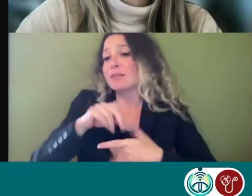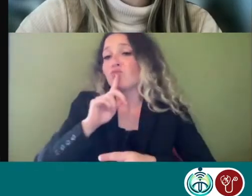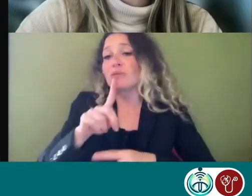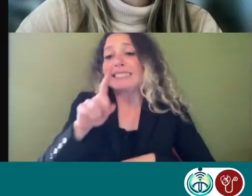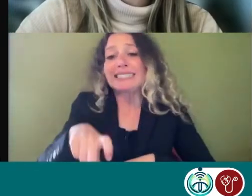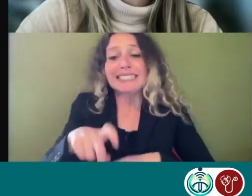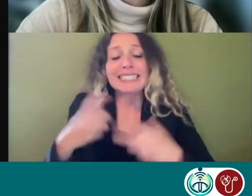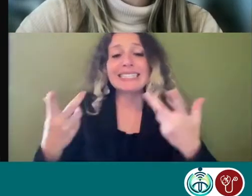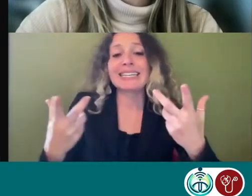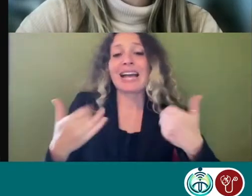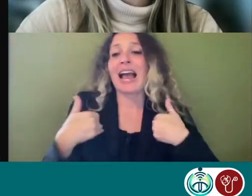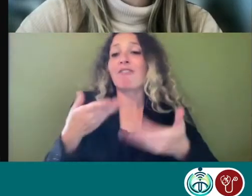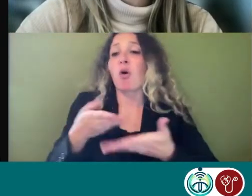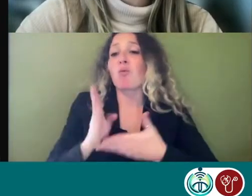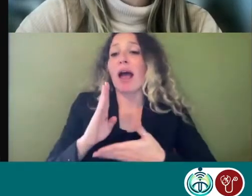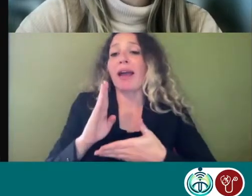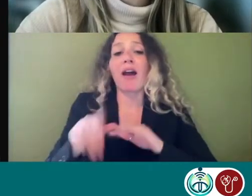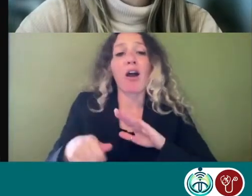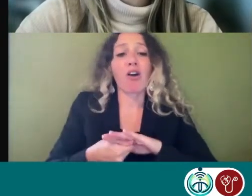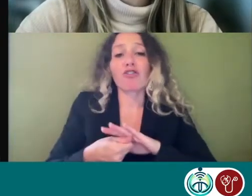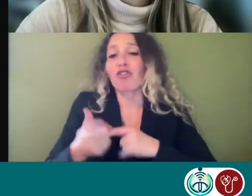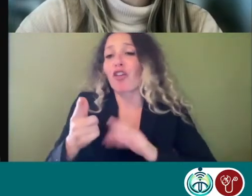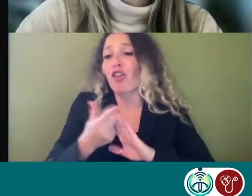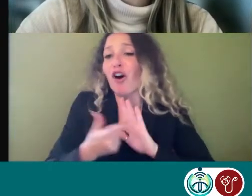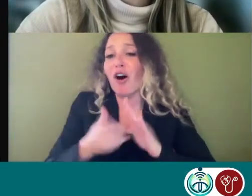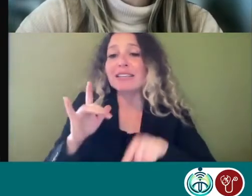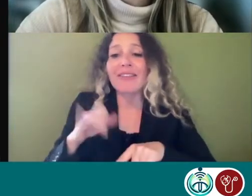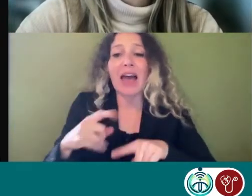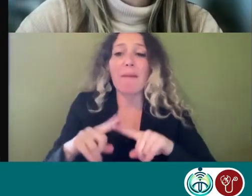the law to it, but it's probably something that will benefit everybody. Next slide,